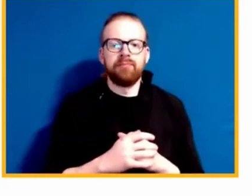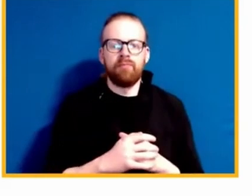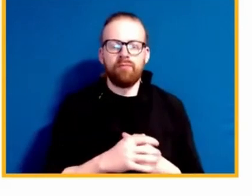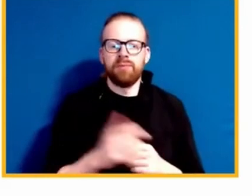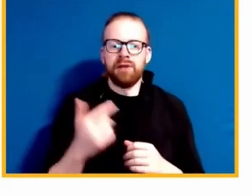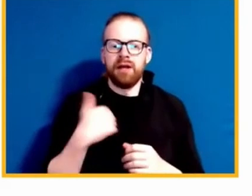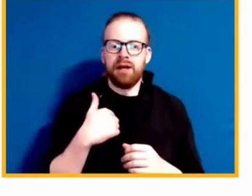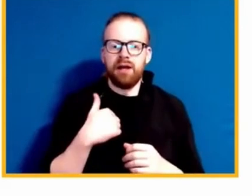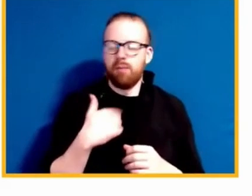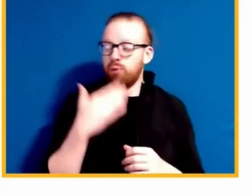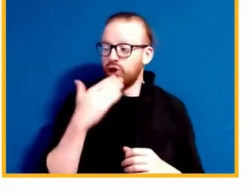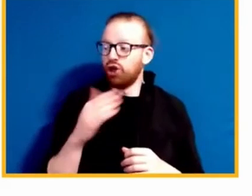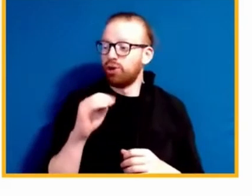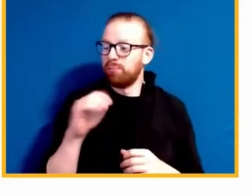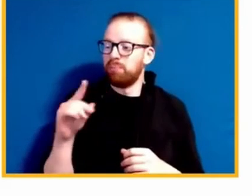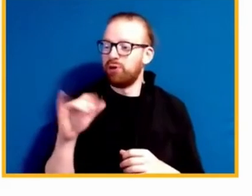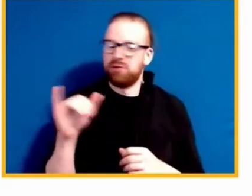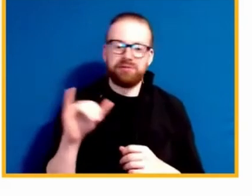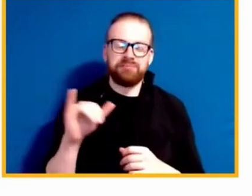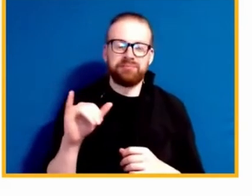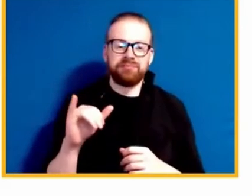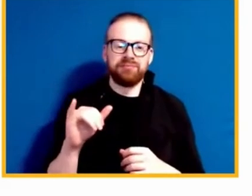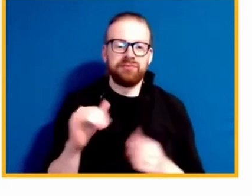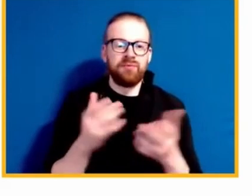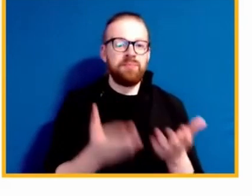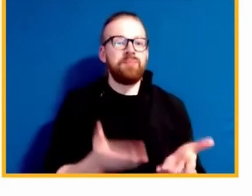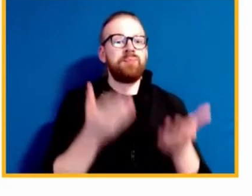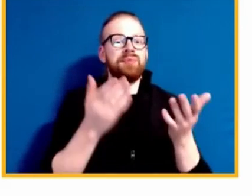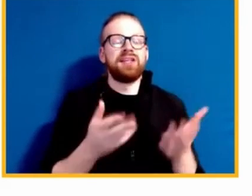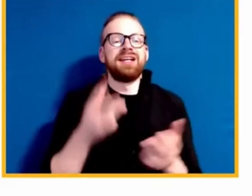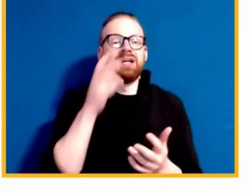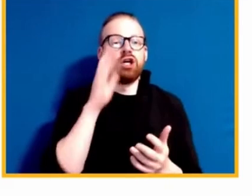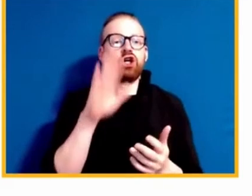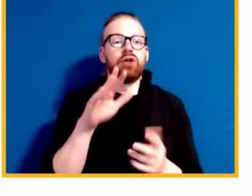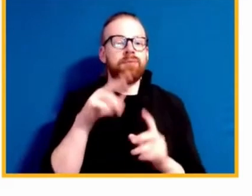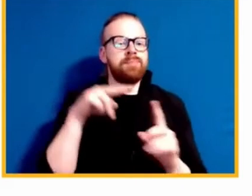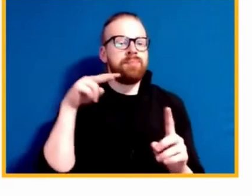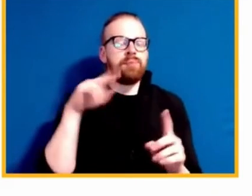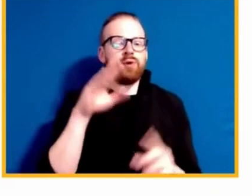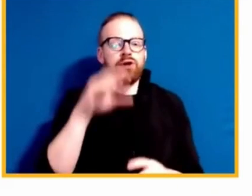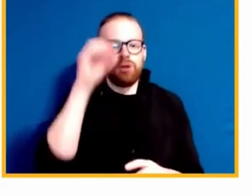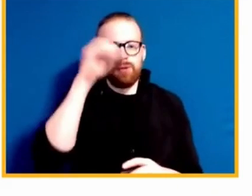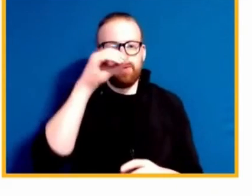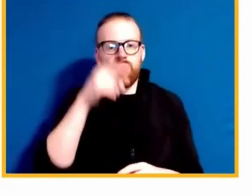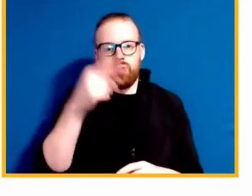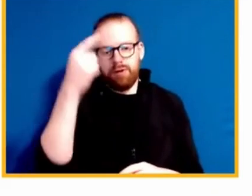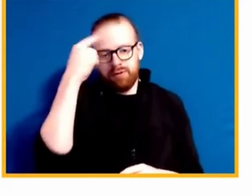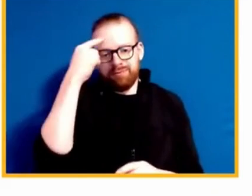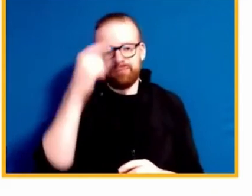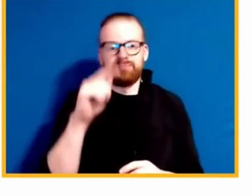And it put me in a pretty good mood too, so Kendi, I'd love to hear from your perspective on what you thought of Tempo's